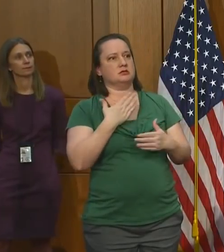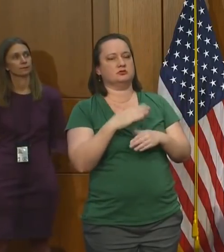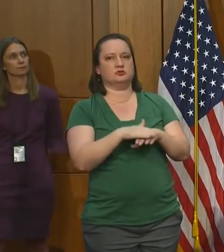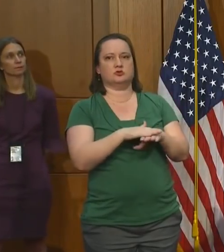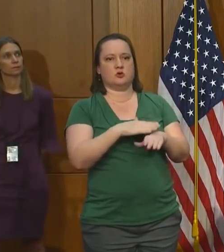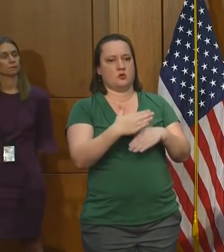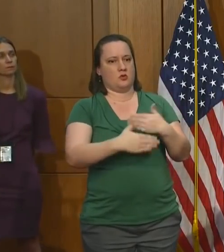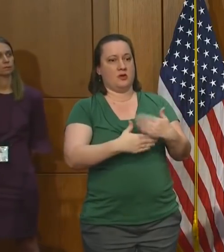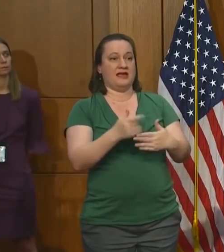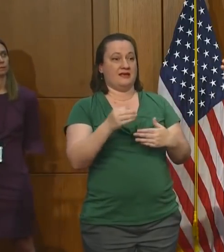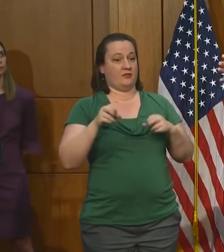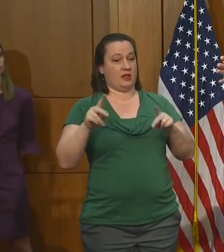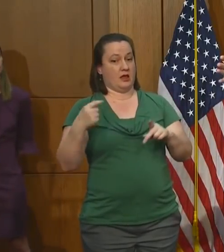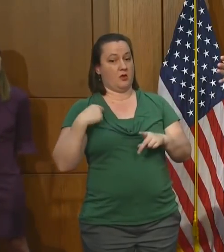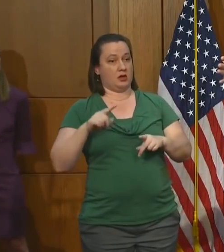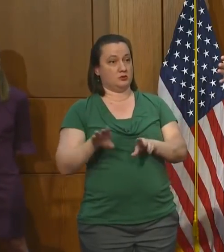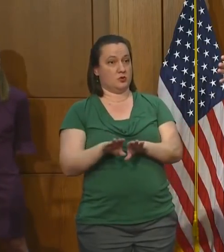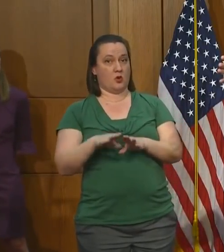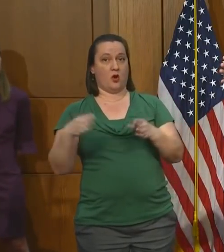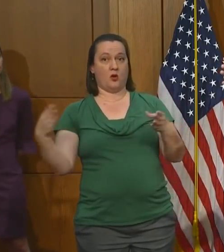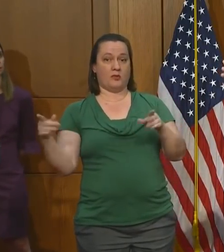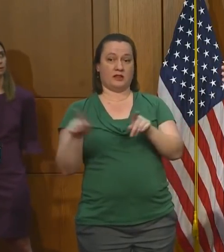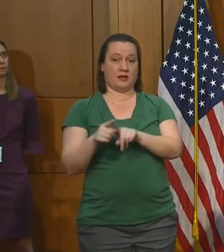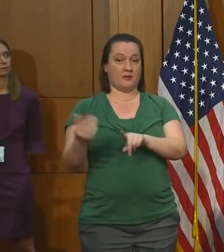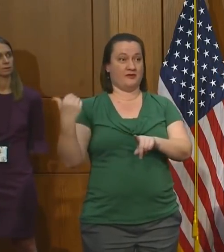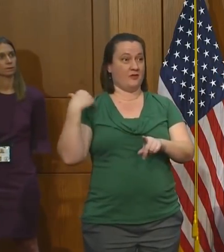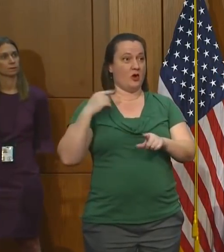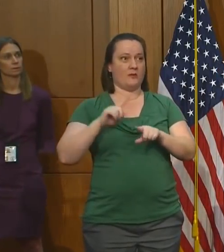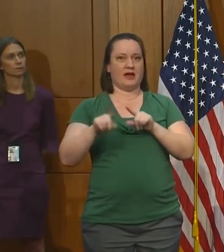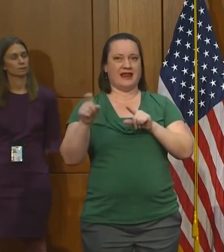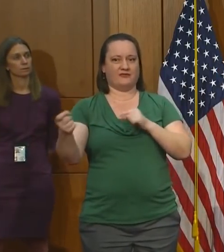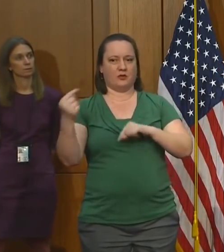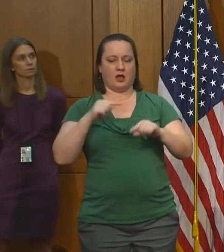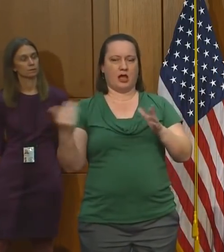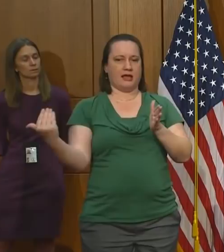I'VE HEARD FROM A LOT OF THEM. IS PLEASE PLEASE PLEASE TAKE